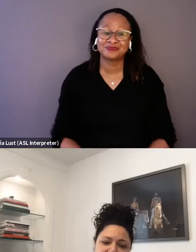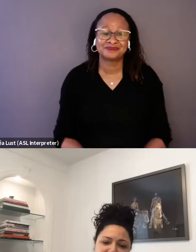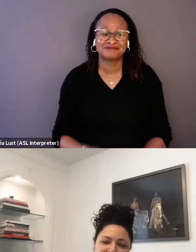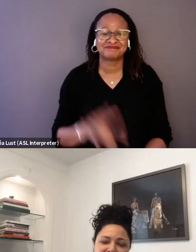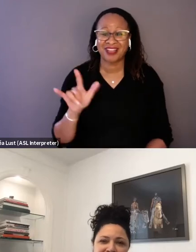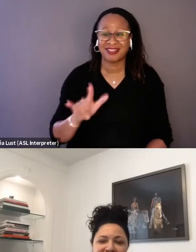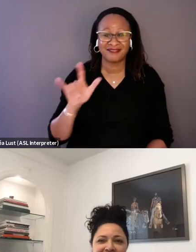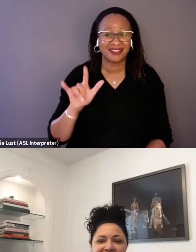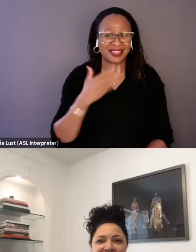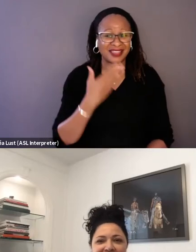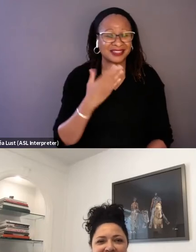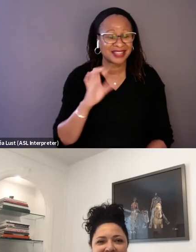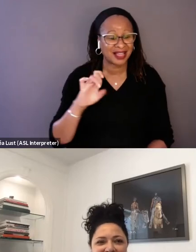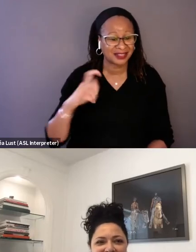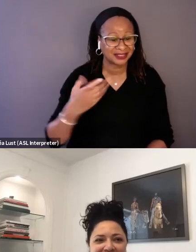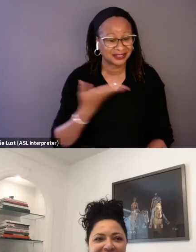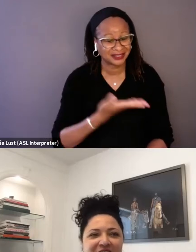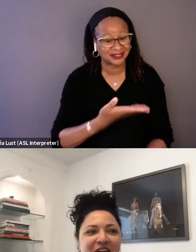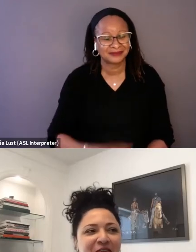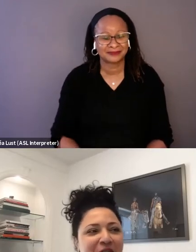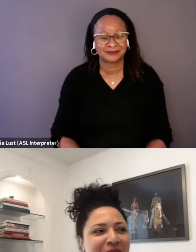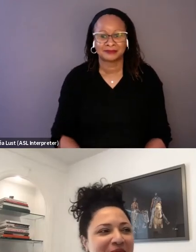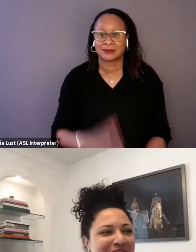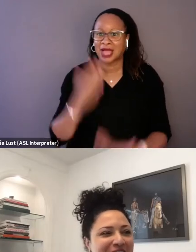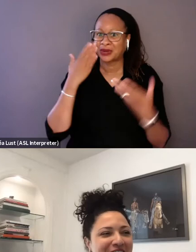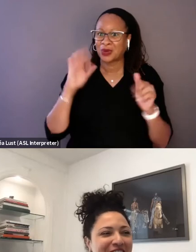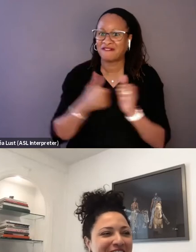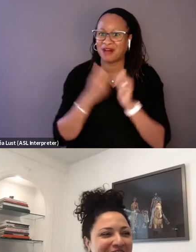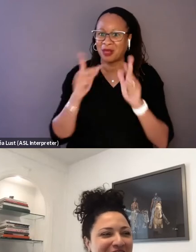I love that, Alex. I don't know how to follow up with Christine,